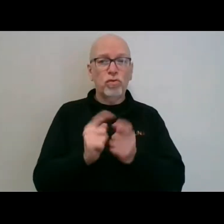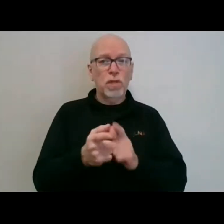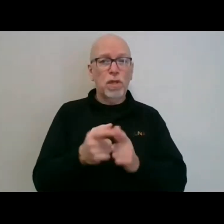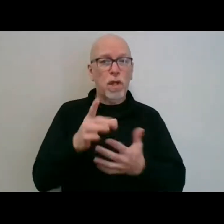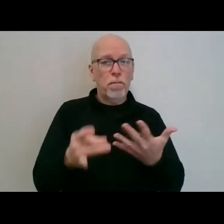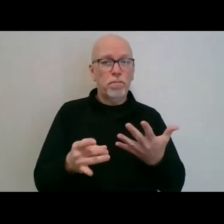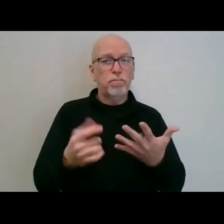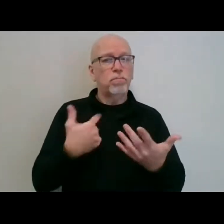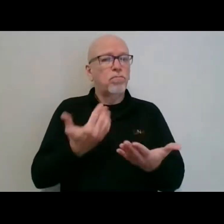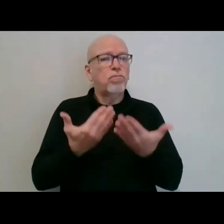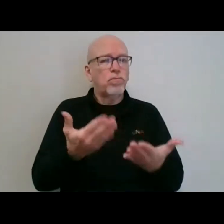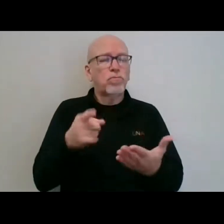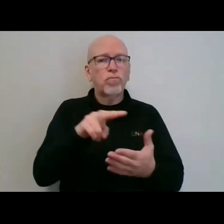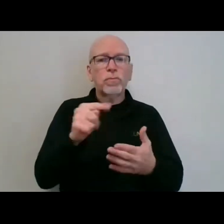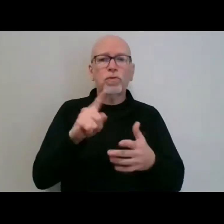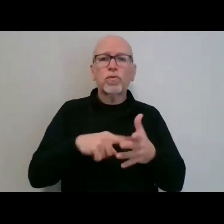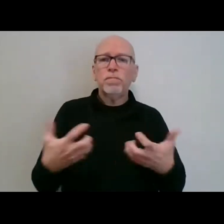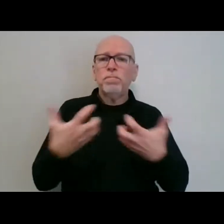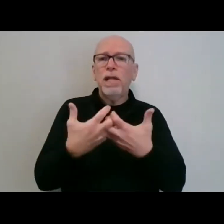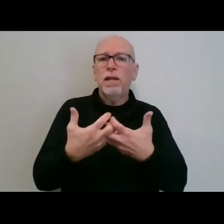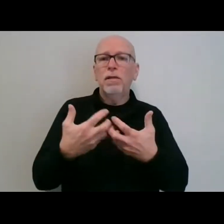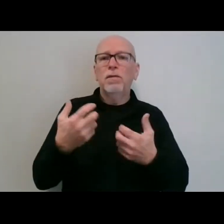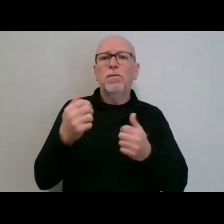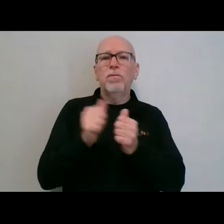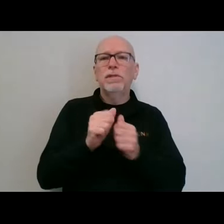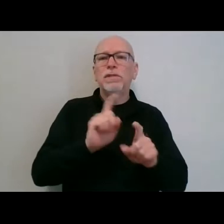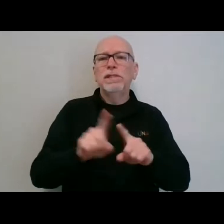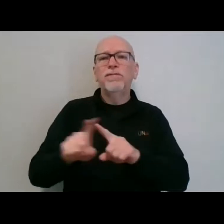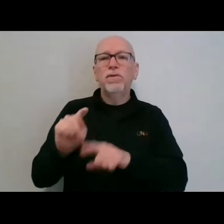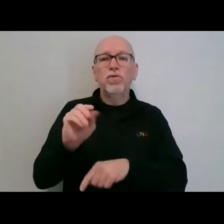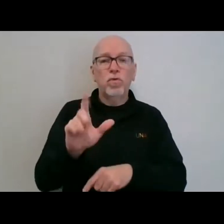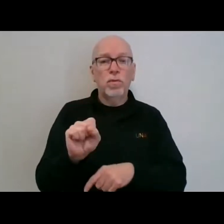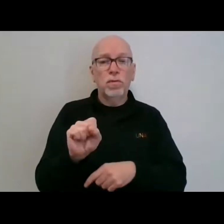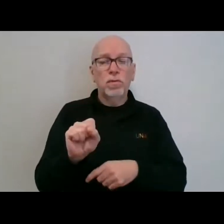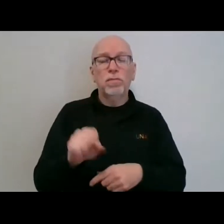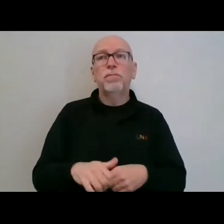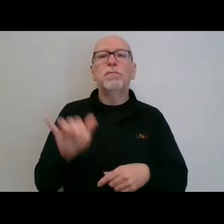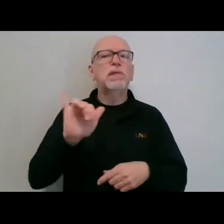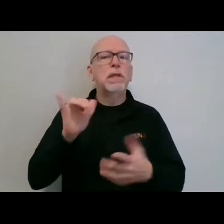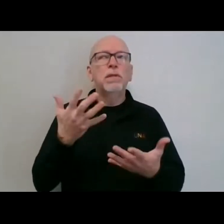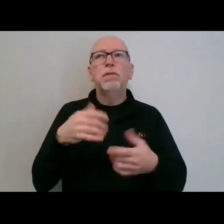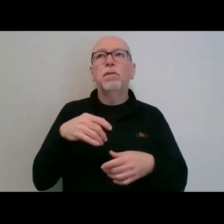I would look at compatibility across different tools. So does it integrate well?